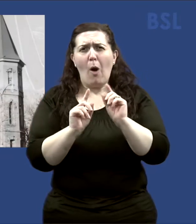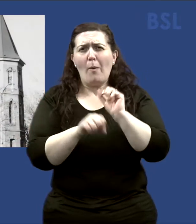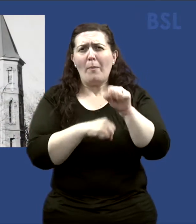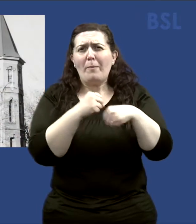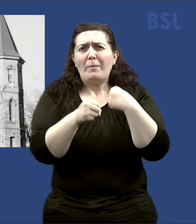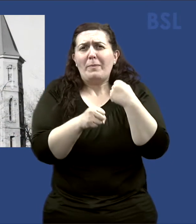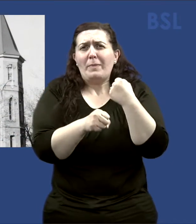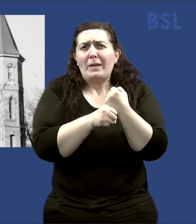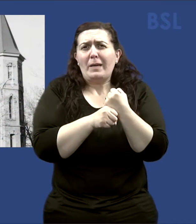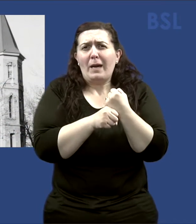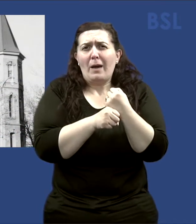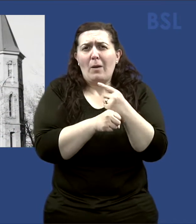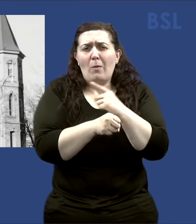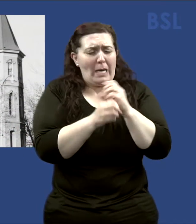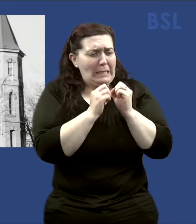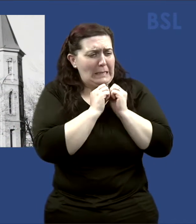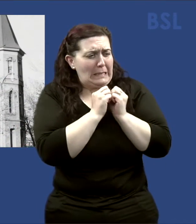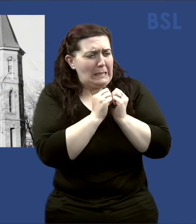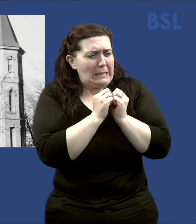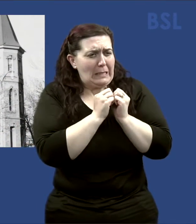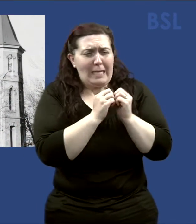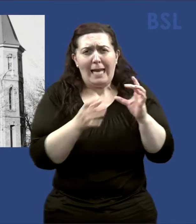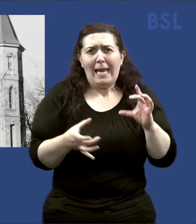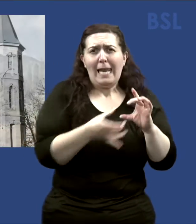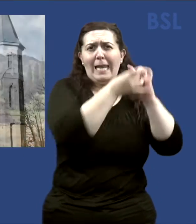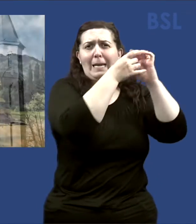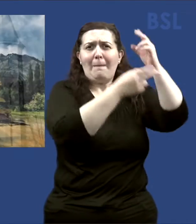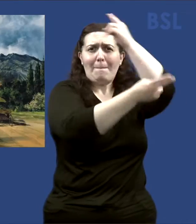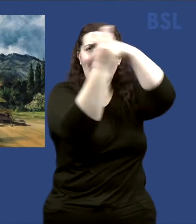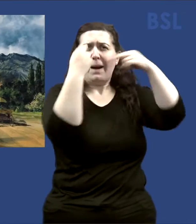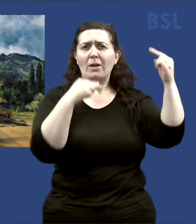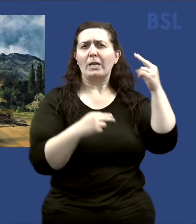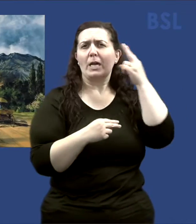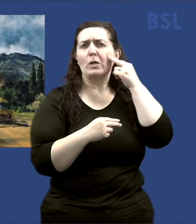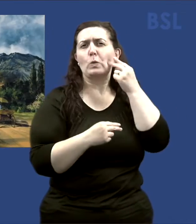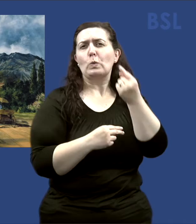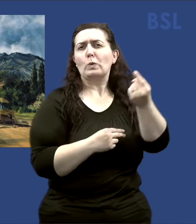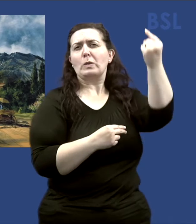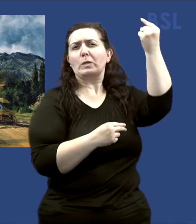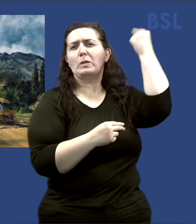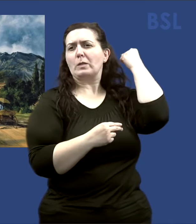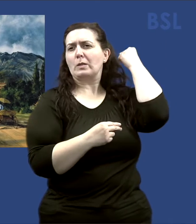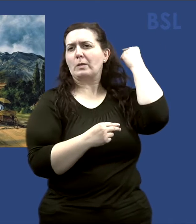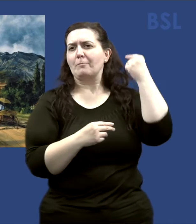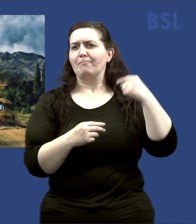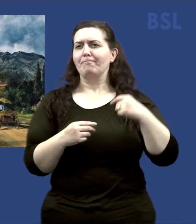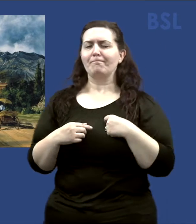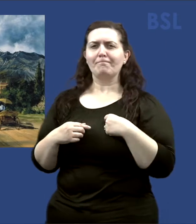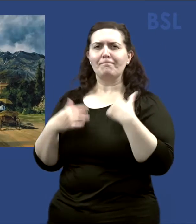What would become of such an historic treasure so closely tied to the pioneer heritage of Utah.